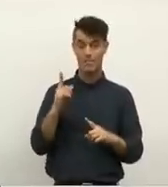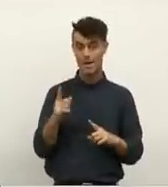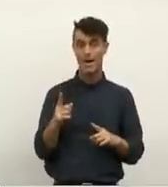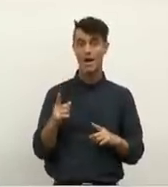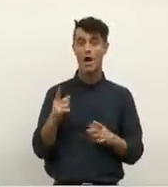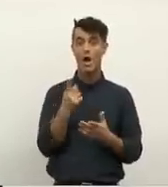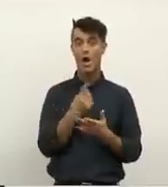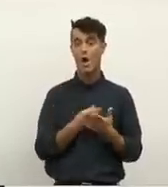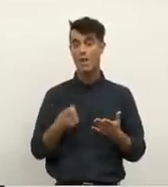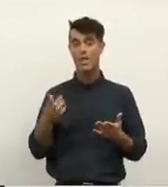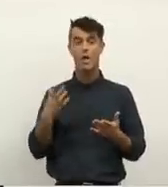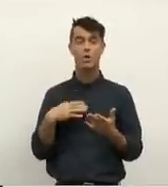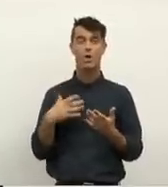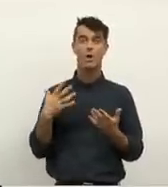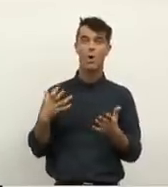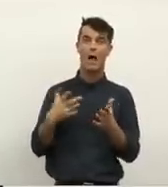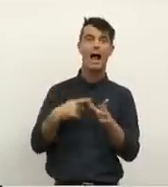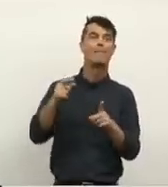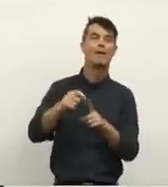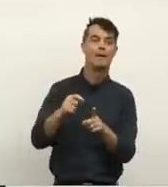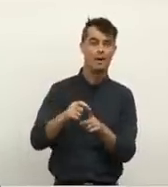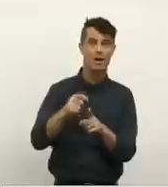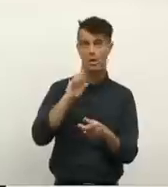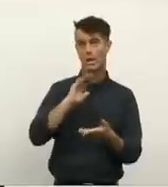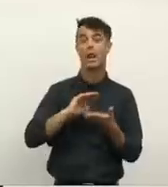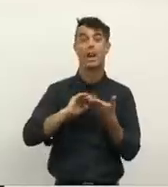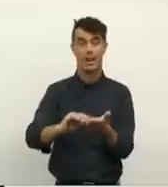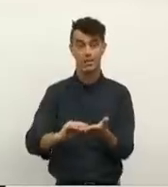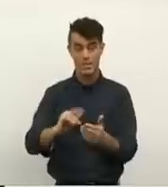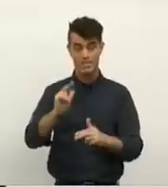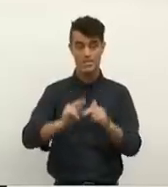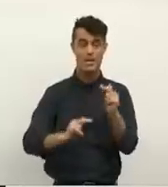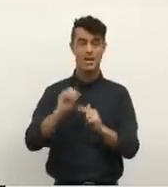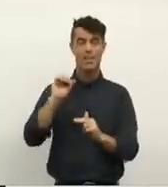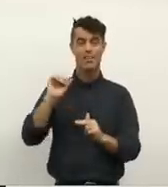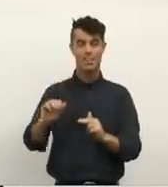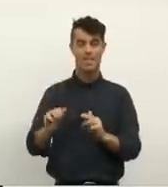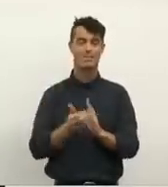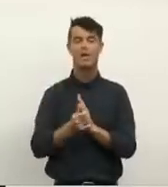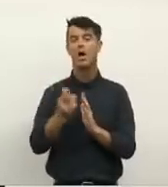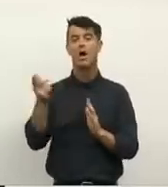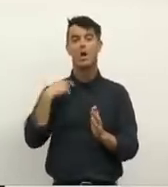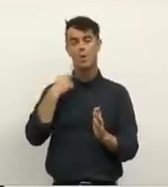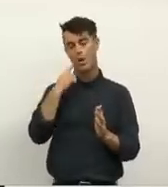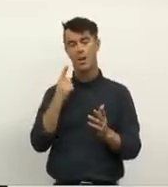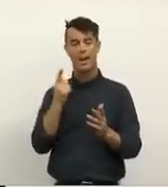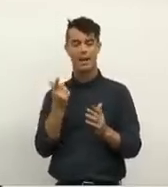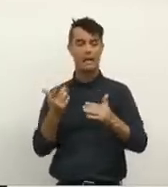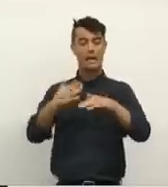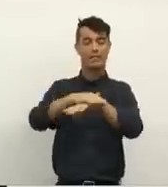they're looking to get more apps that'll help to build their capacity, then it's only the apps that we'll support as necessary,